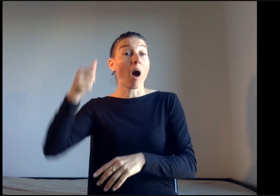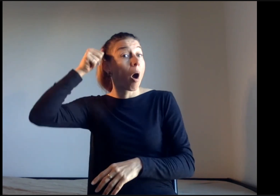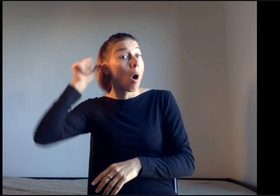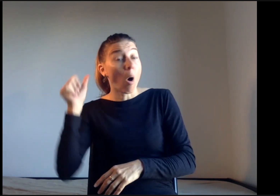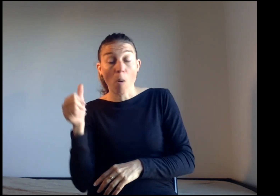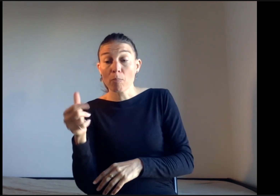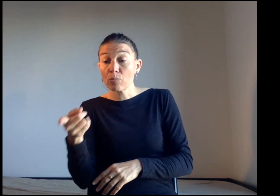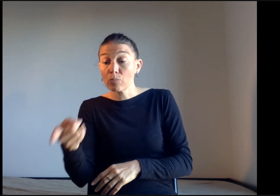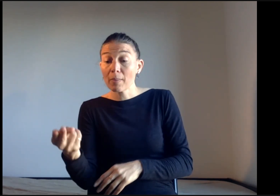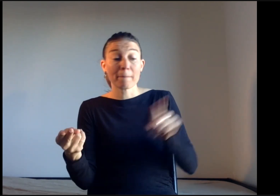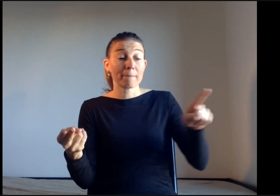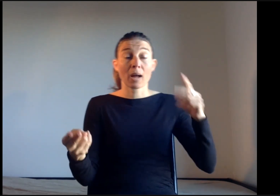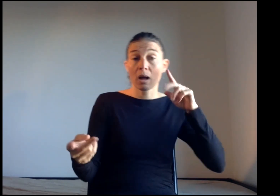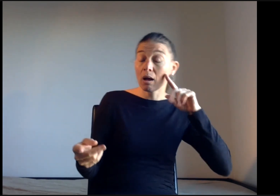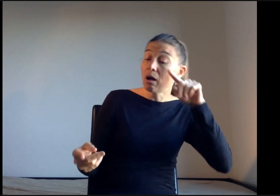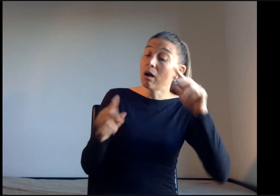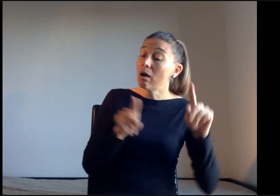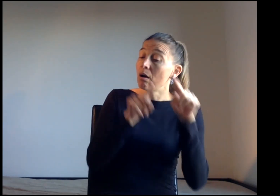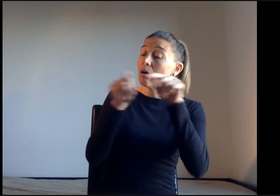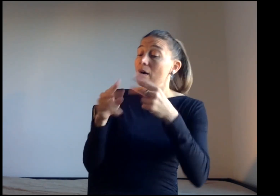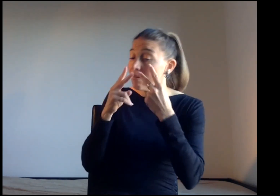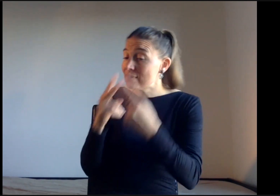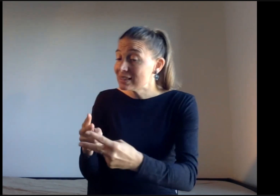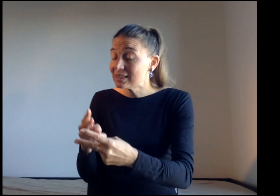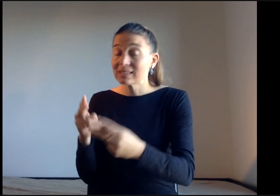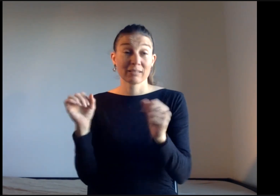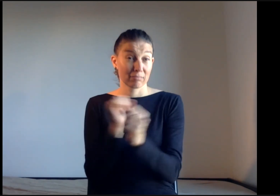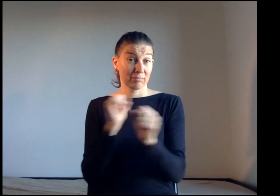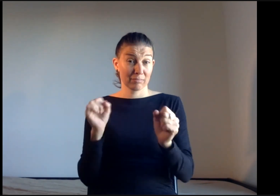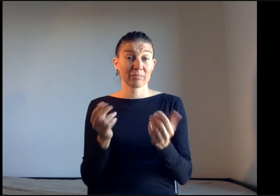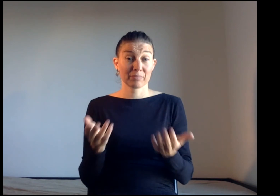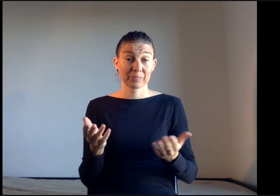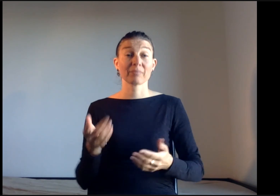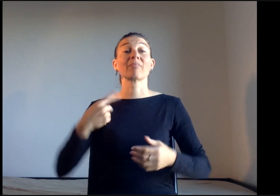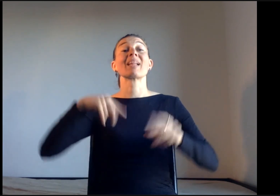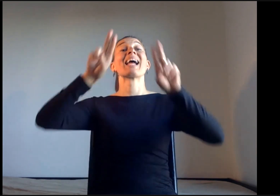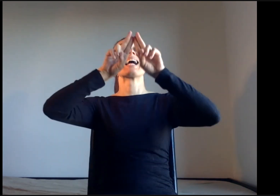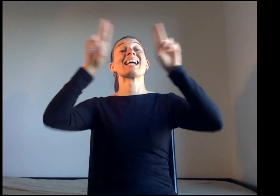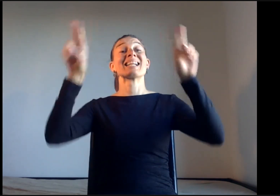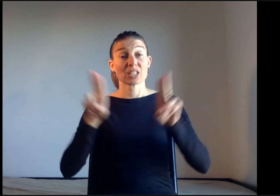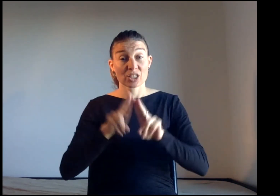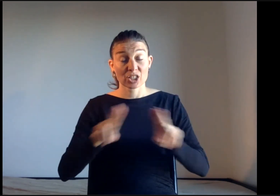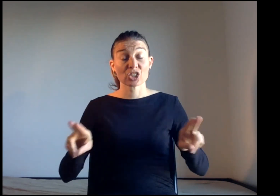EURO CIU, our international organization for cochlear implant users